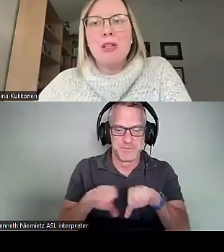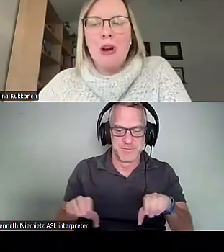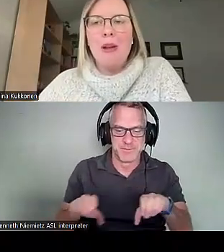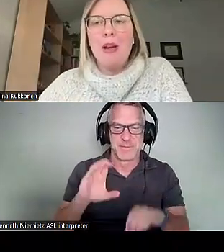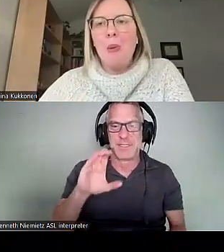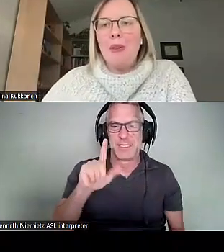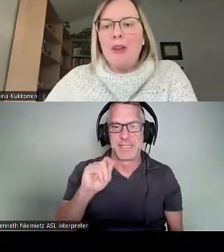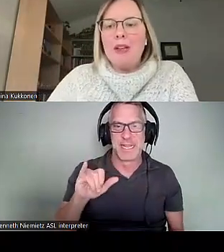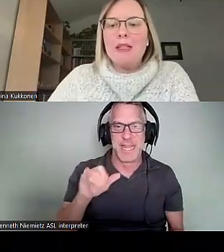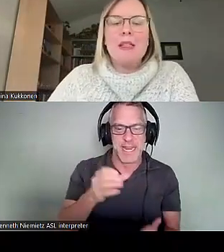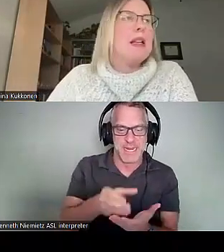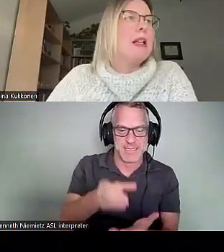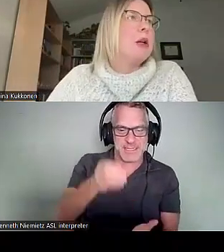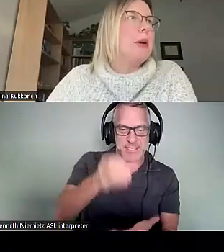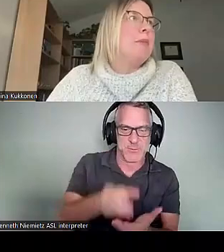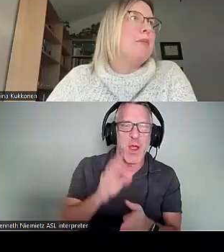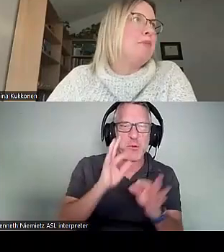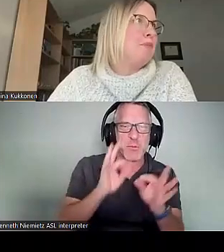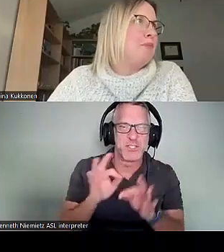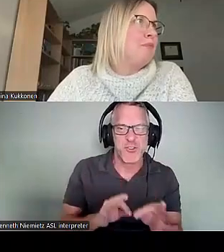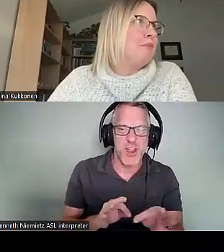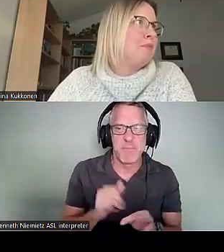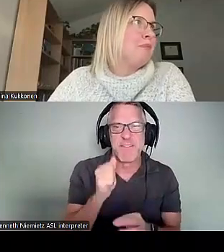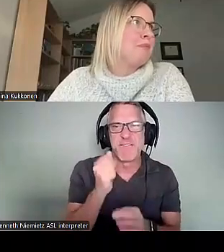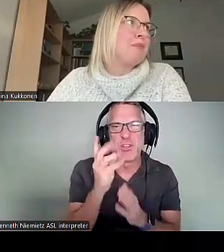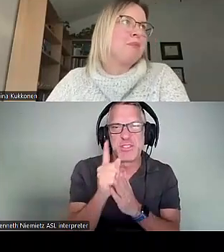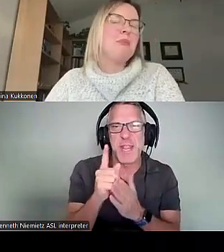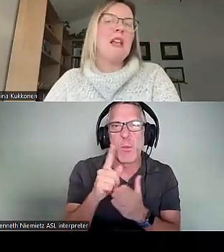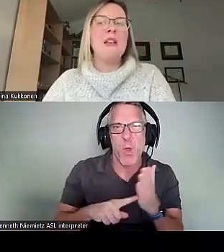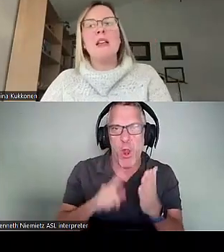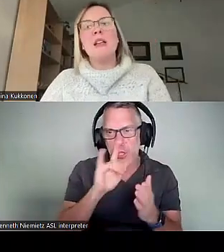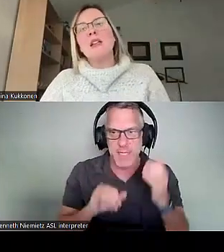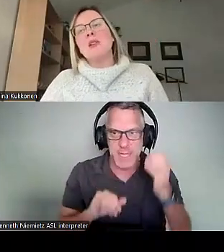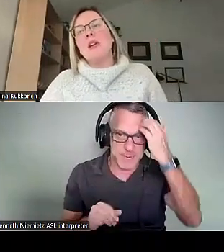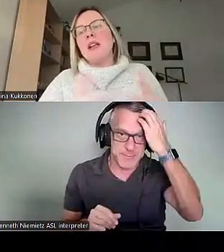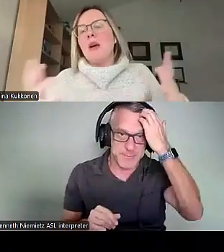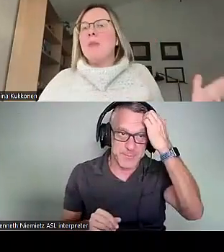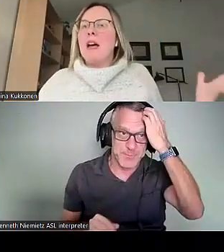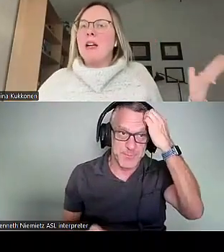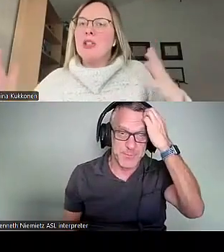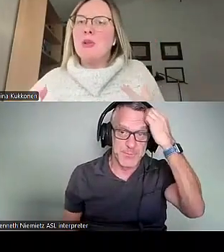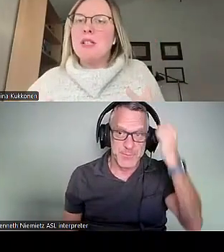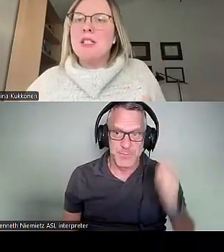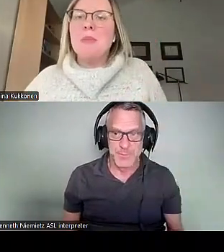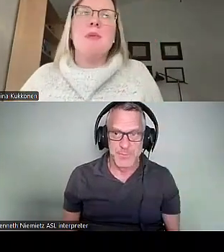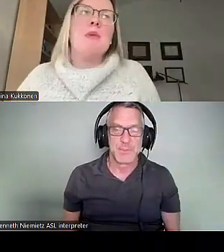describing what that is in a little bit. Again, coming back to the steps of the